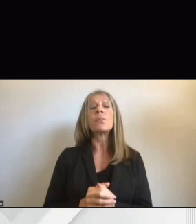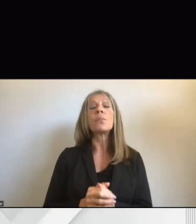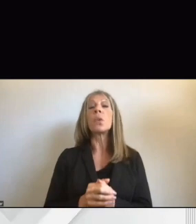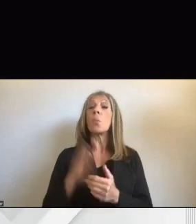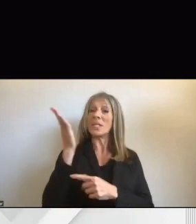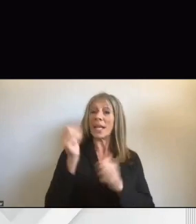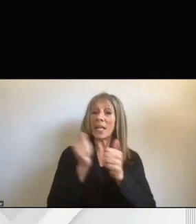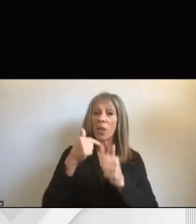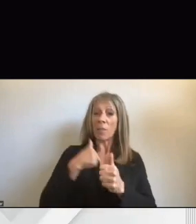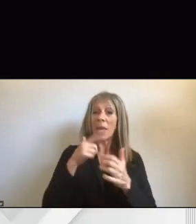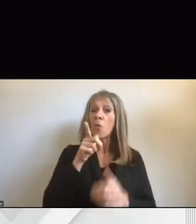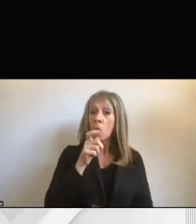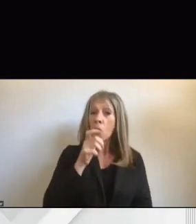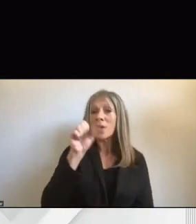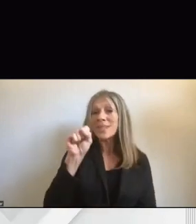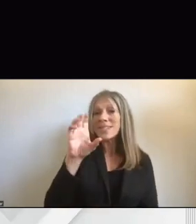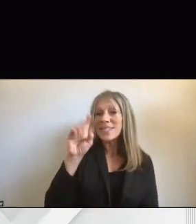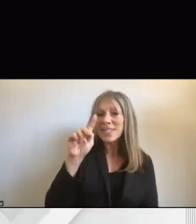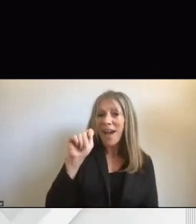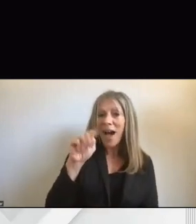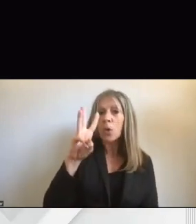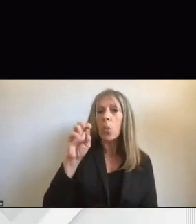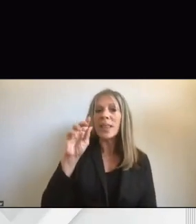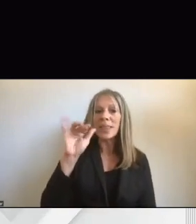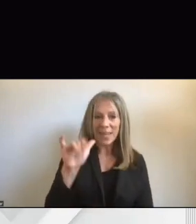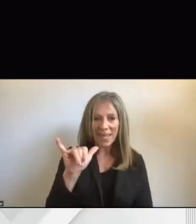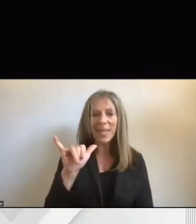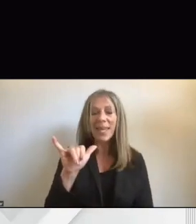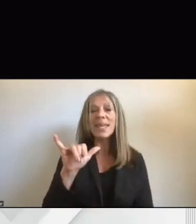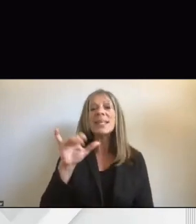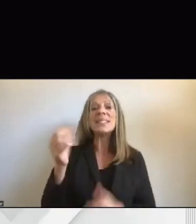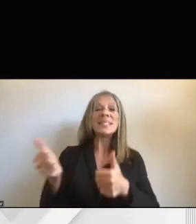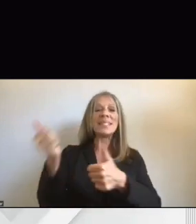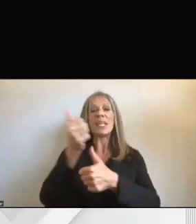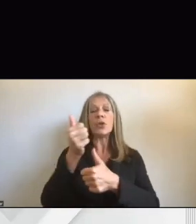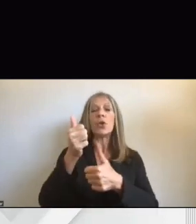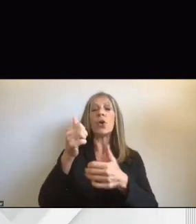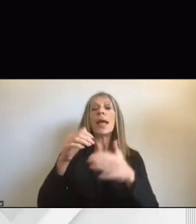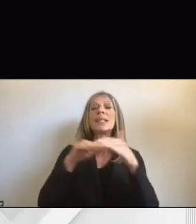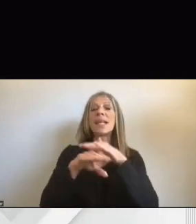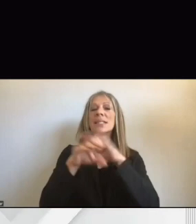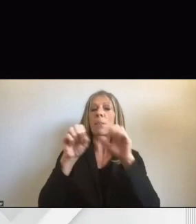with me will be Scott Windley, who is a Senior Accessibility Specialist with the Access Board.